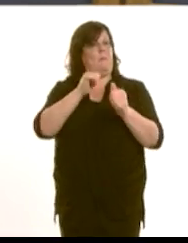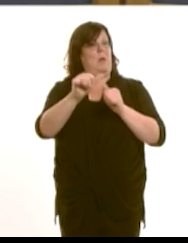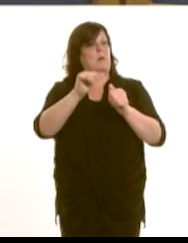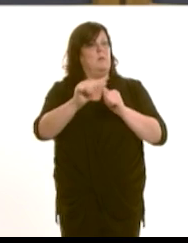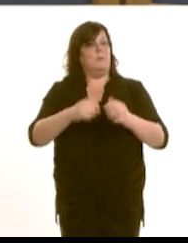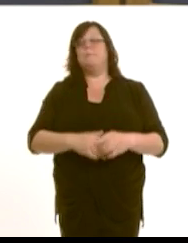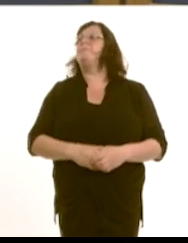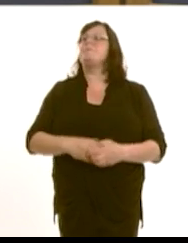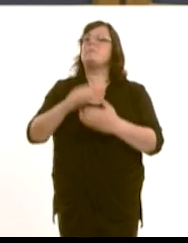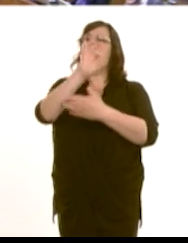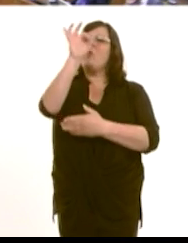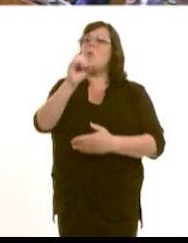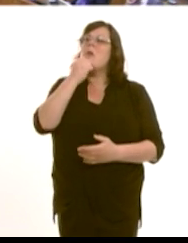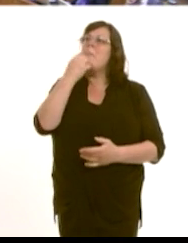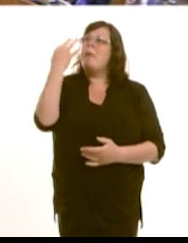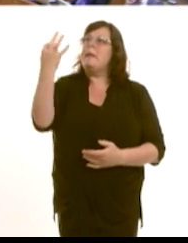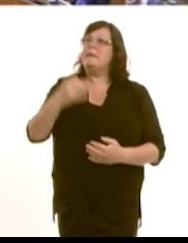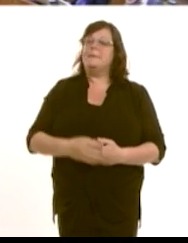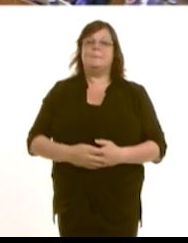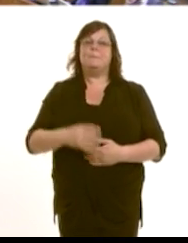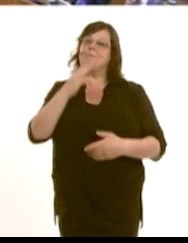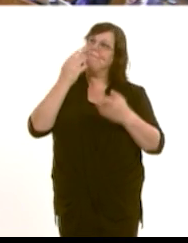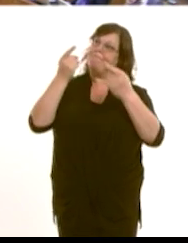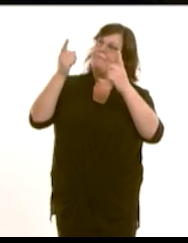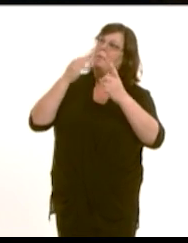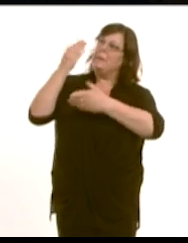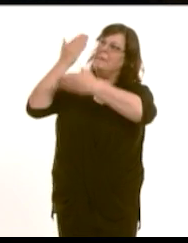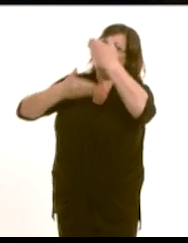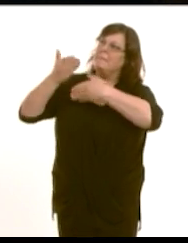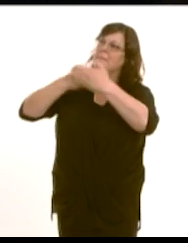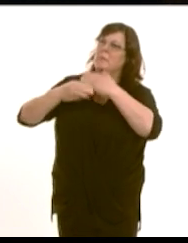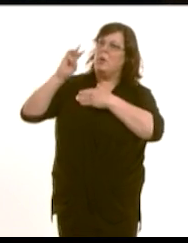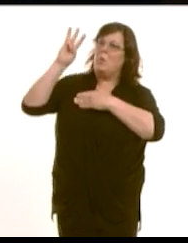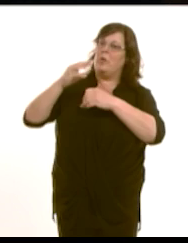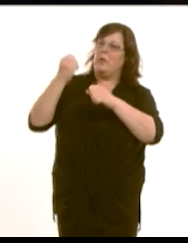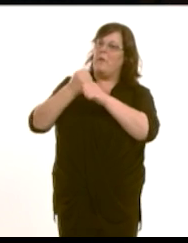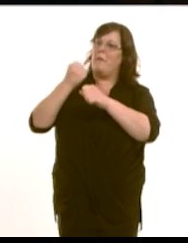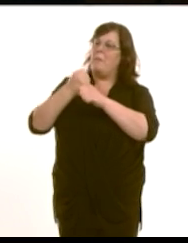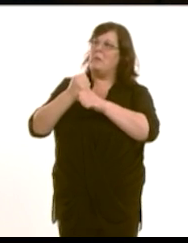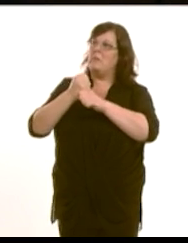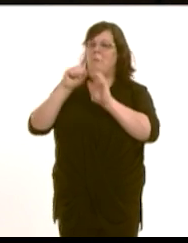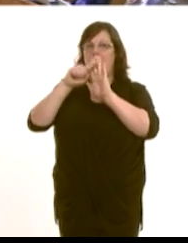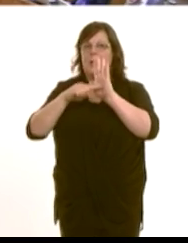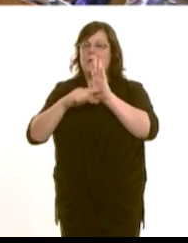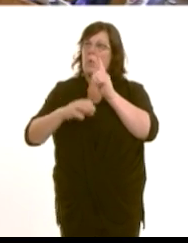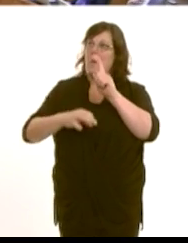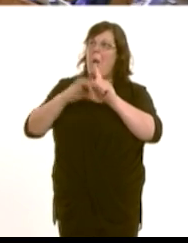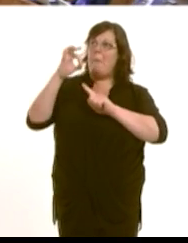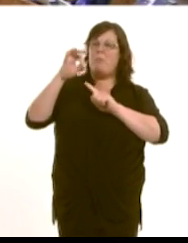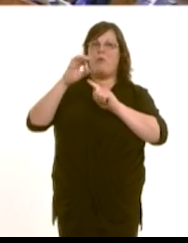Nick Ramsay: 8. Will the First Minister make a statement on the Welsh Government's policies for improving the infrastructure in south east Wales? OAQ(5)0108(FM) Carwyn Jones: The national transport finance